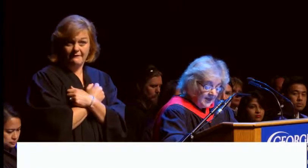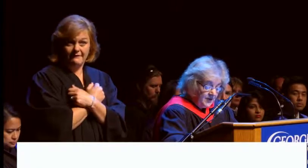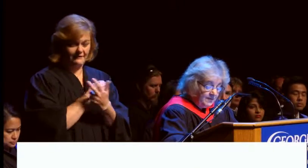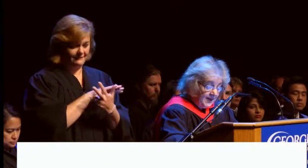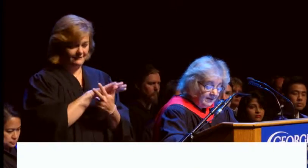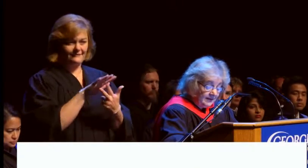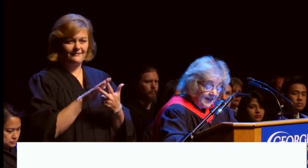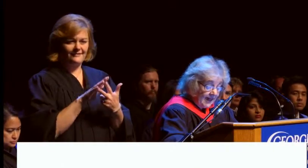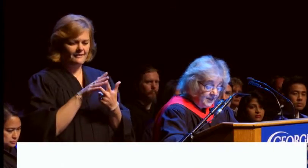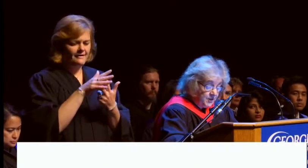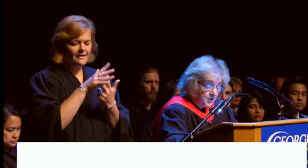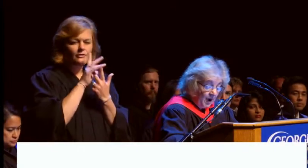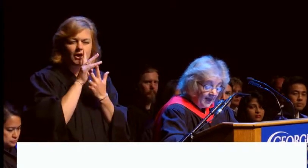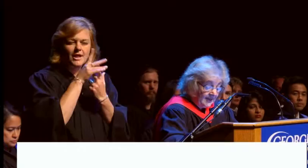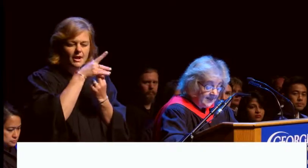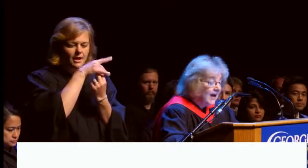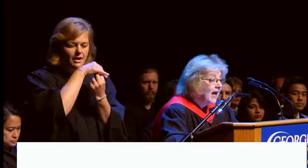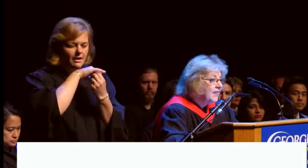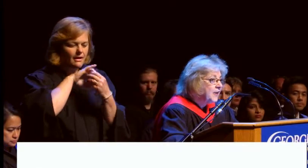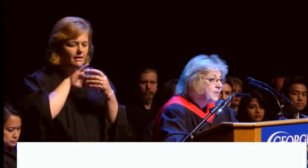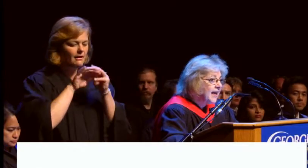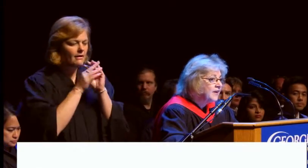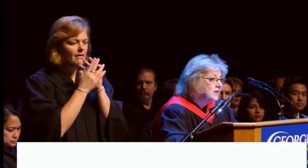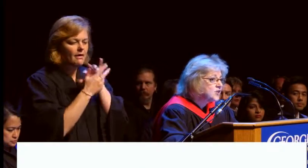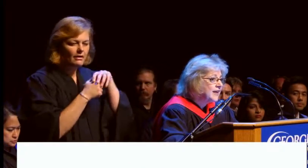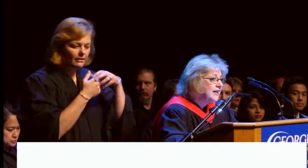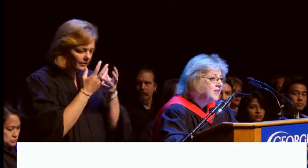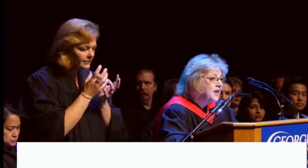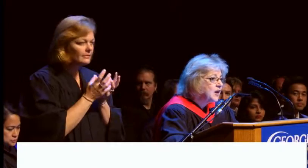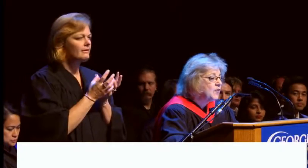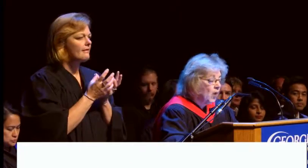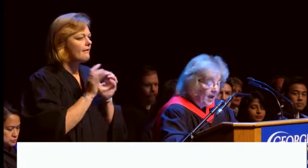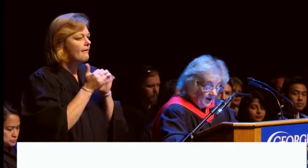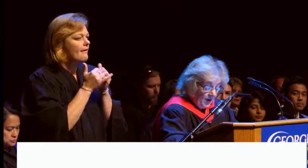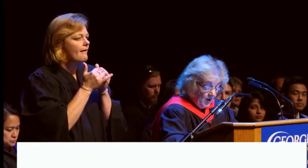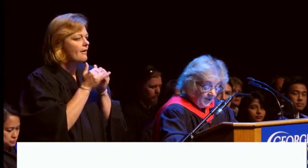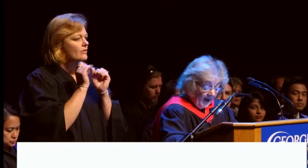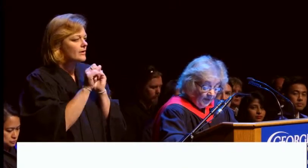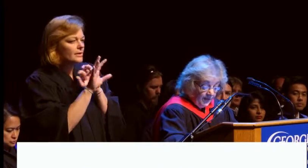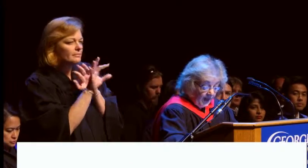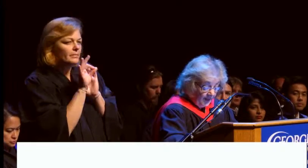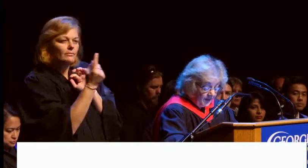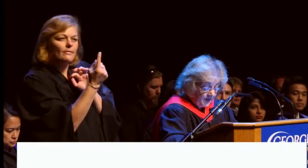AND MINGLED AND ENTWINED THAT WE CANNOT STRAIGHTLY THINK OF ONE WITHOUT THE OTHERS.